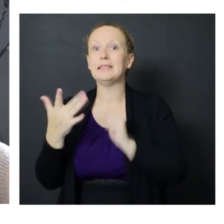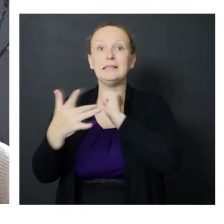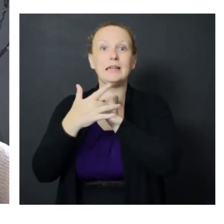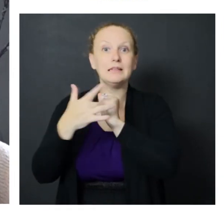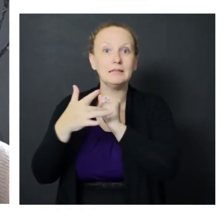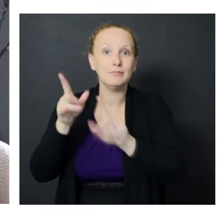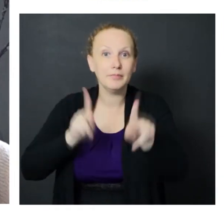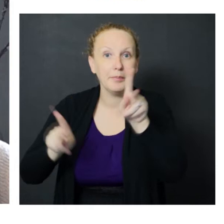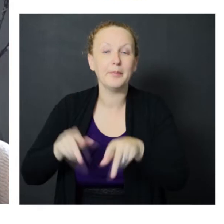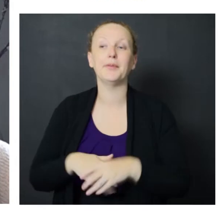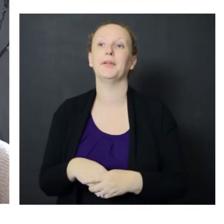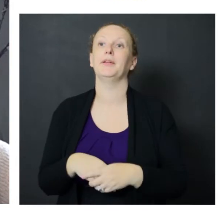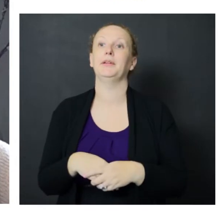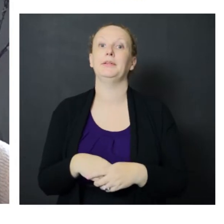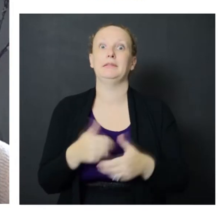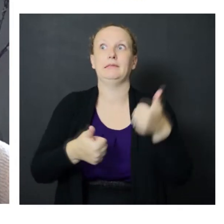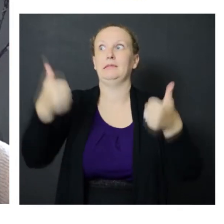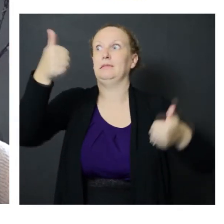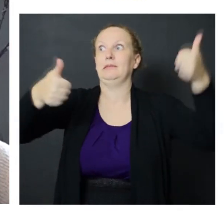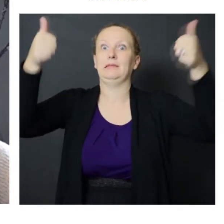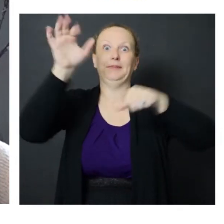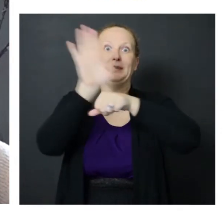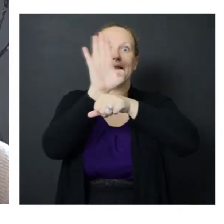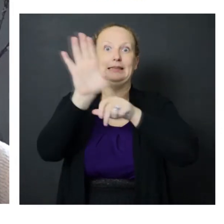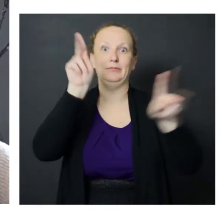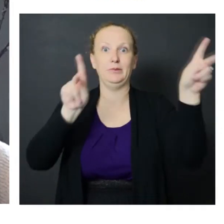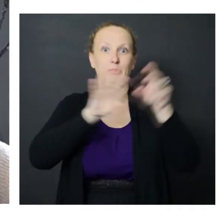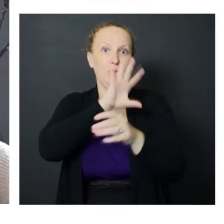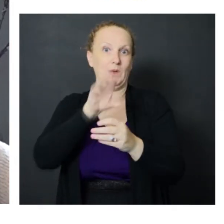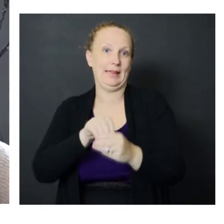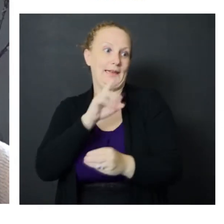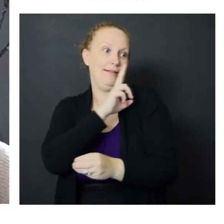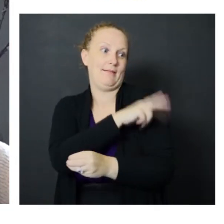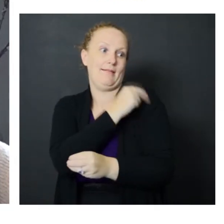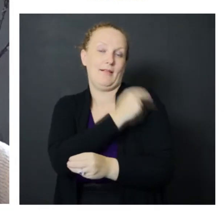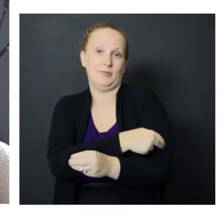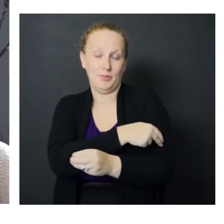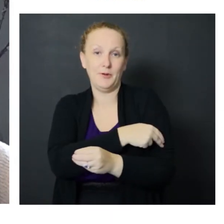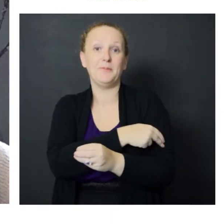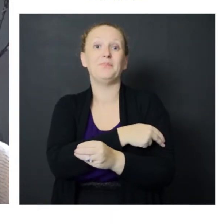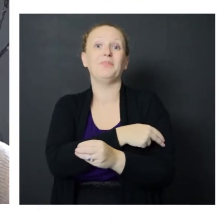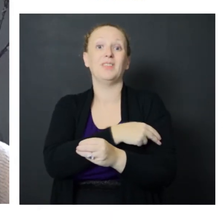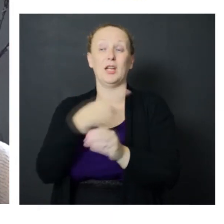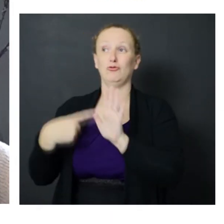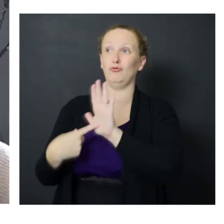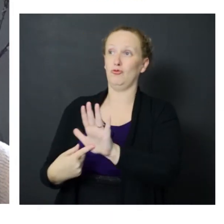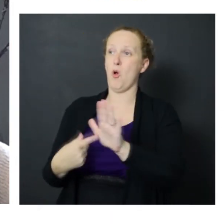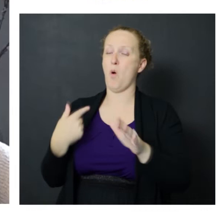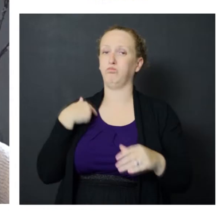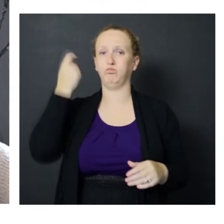of their healthcare organizations, that they understand, that they need to adjust to the situation, that